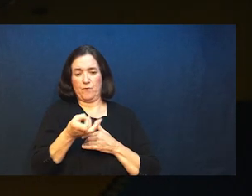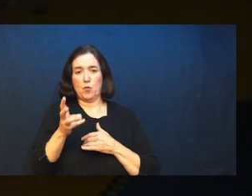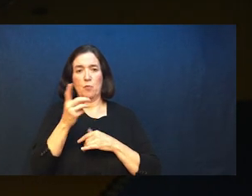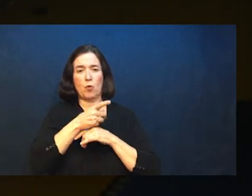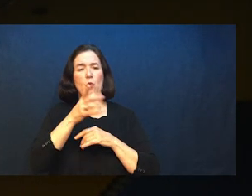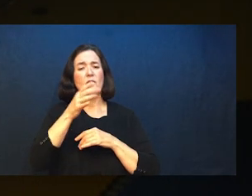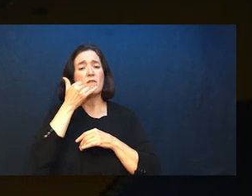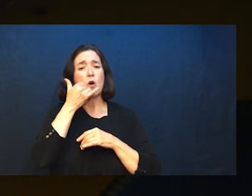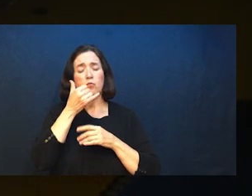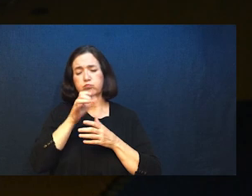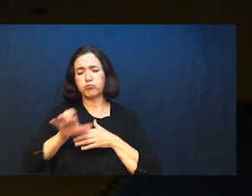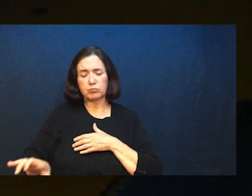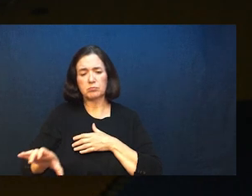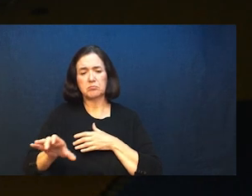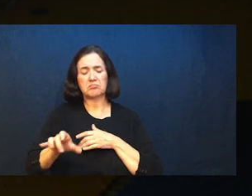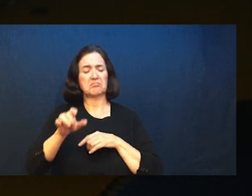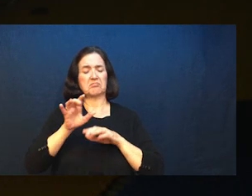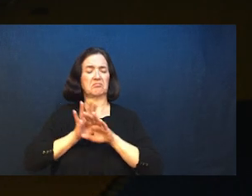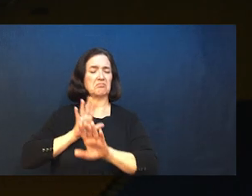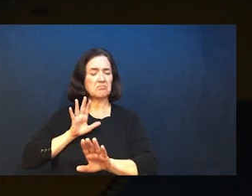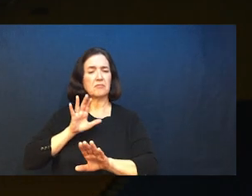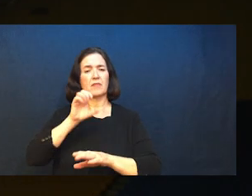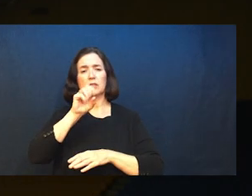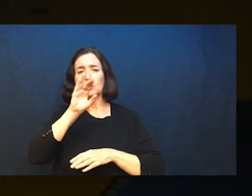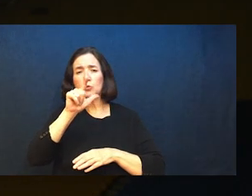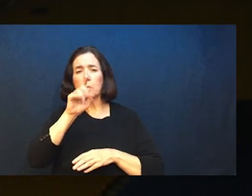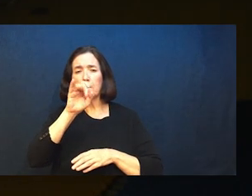but I hope that for next few minutes you can put away your phones, step back